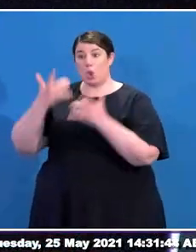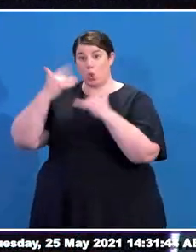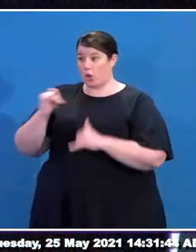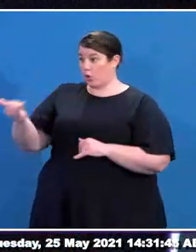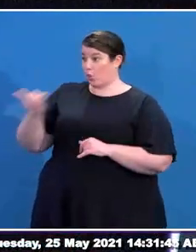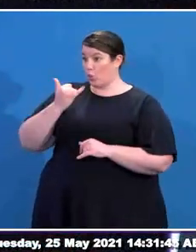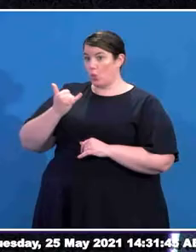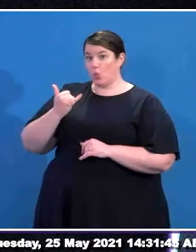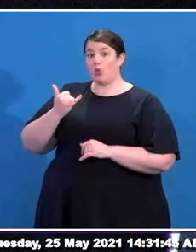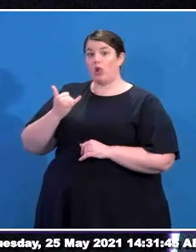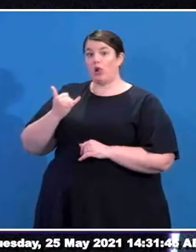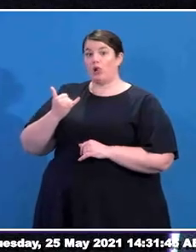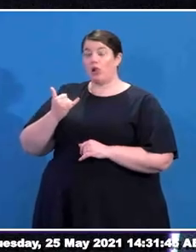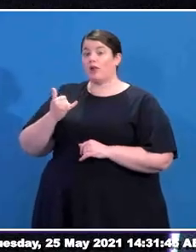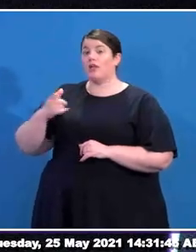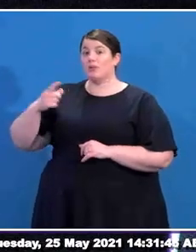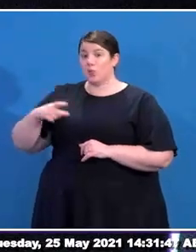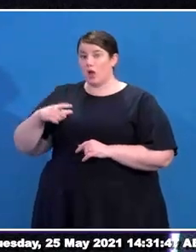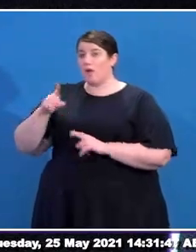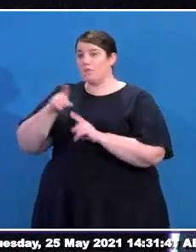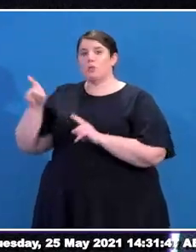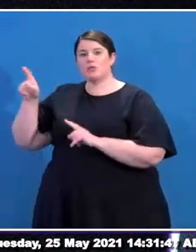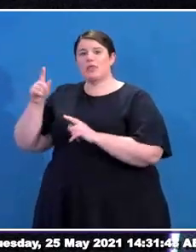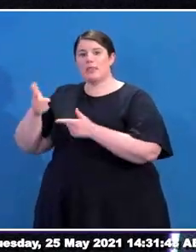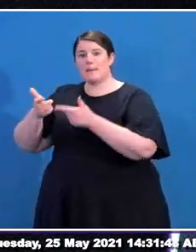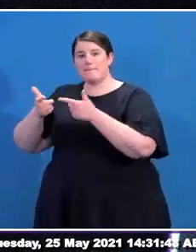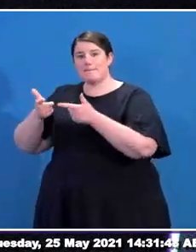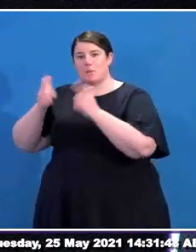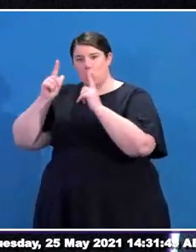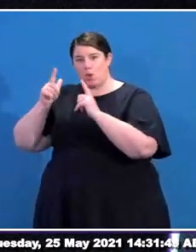who has had the complaint will take it to their legal representative and